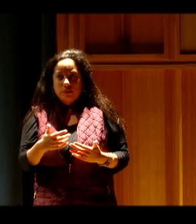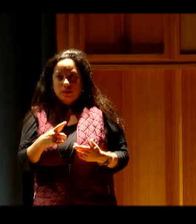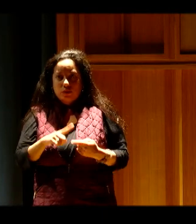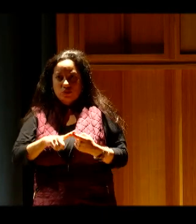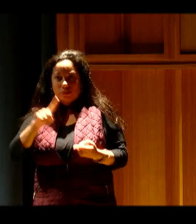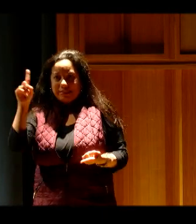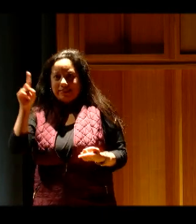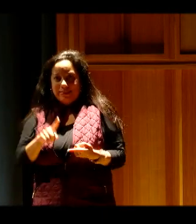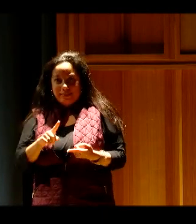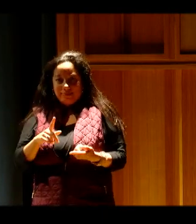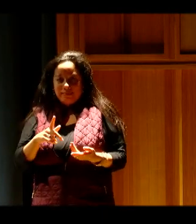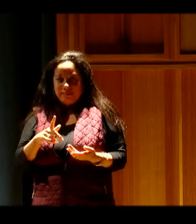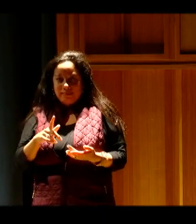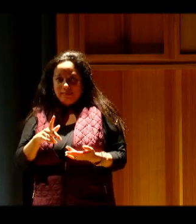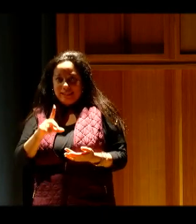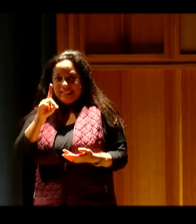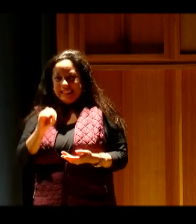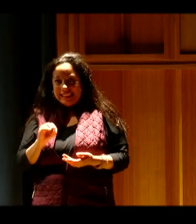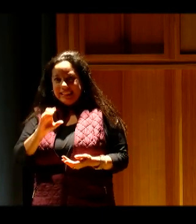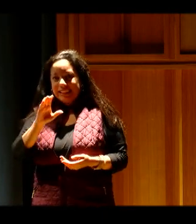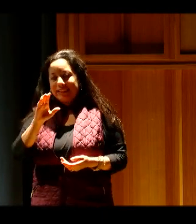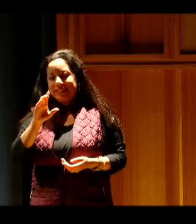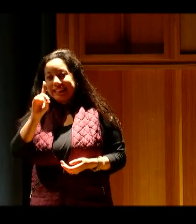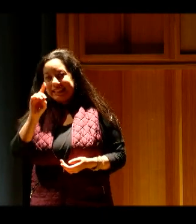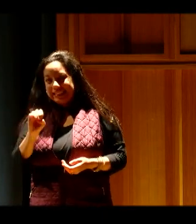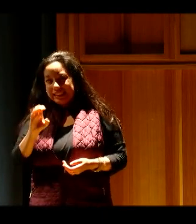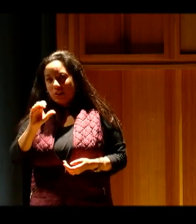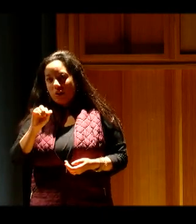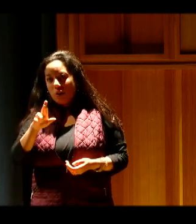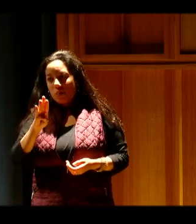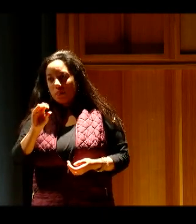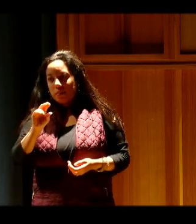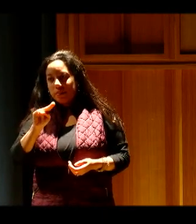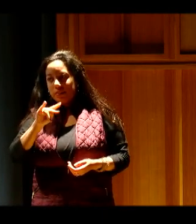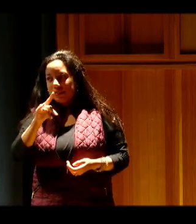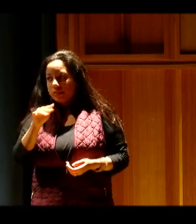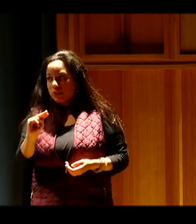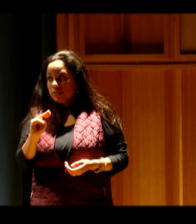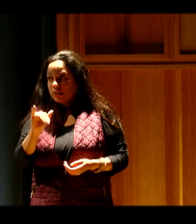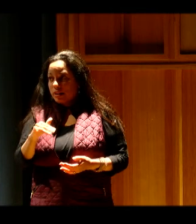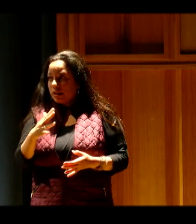And again we heard so many examples today that missing cupola that Ashley mentioned